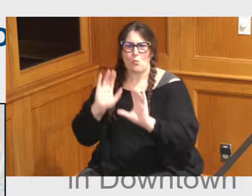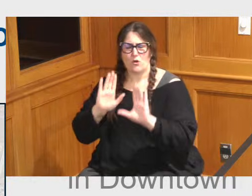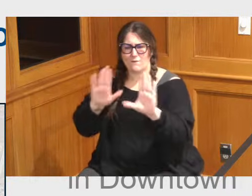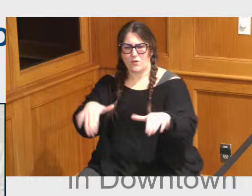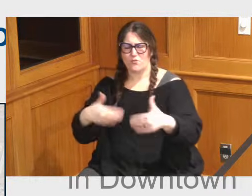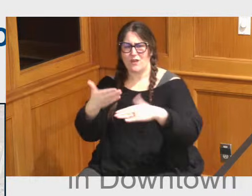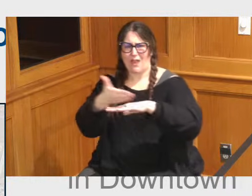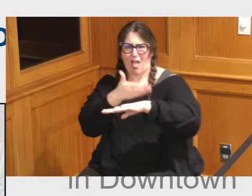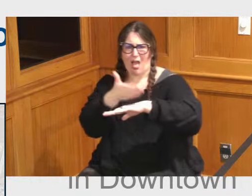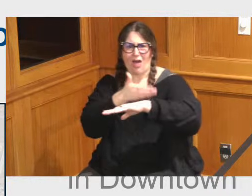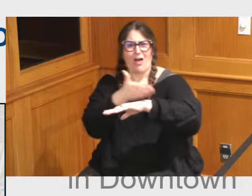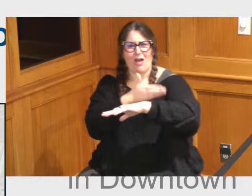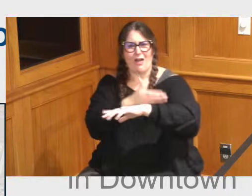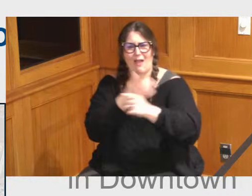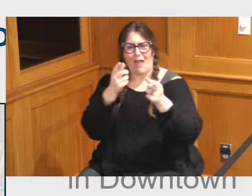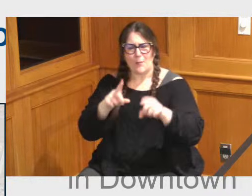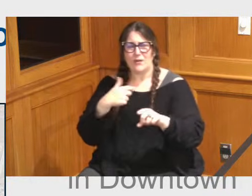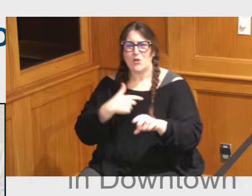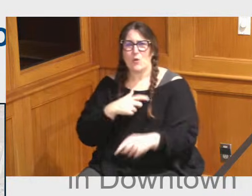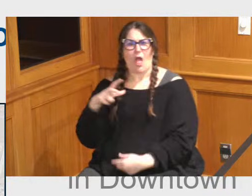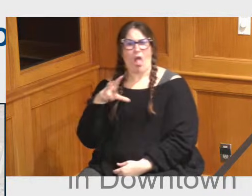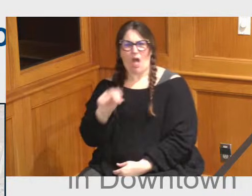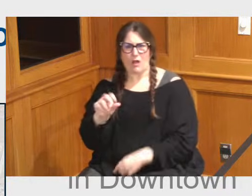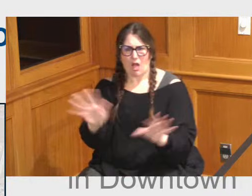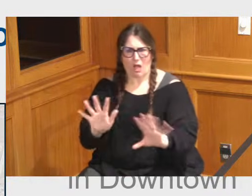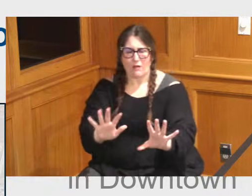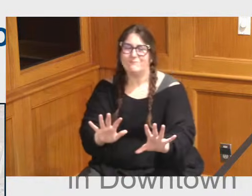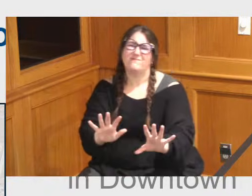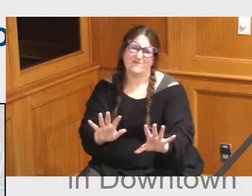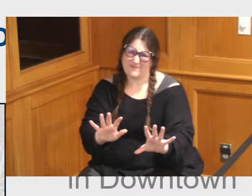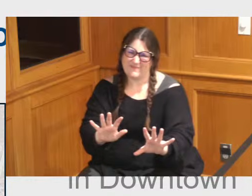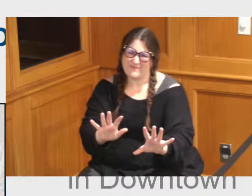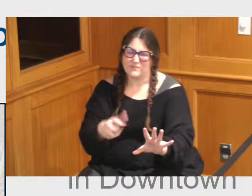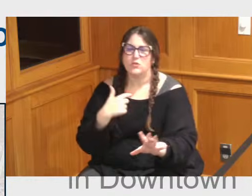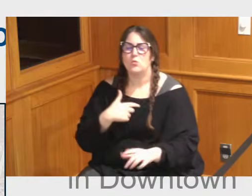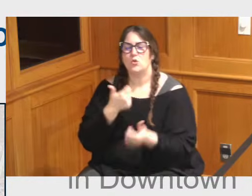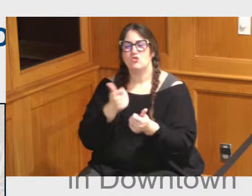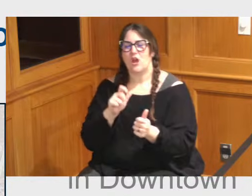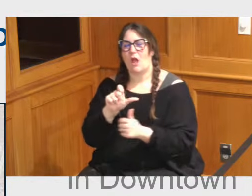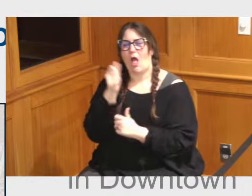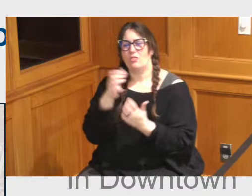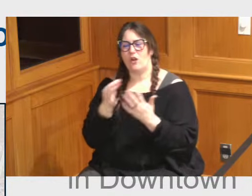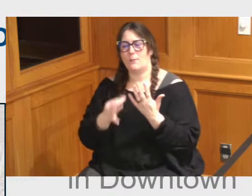not want to say no. So we started looking at other options. Do we route this to another